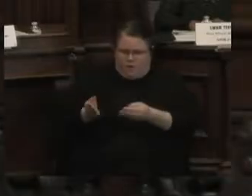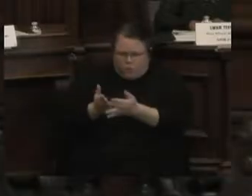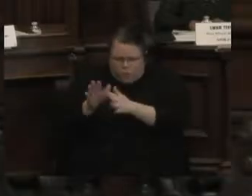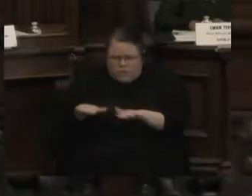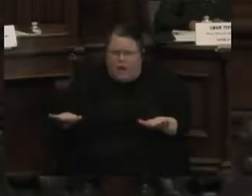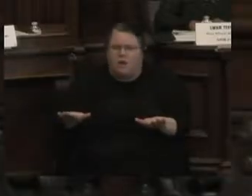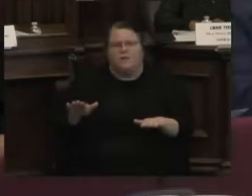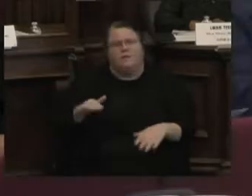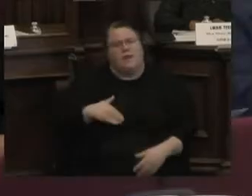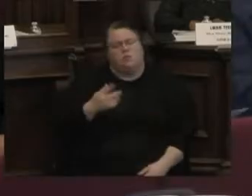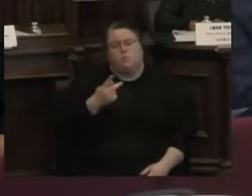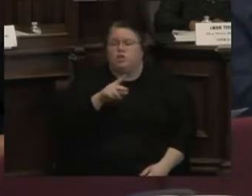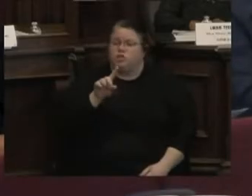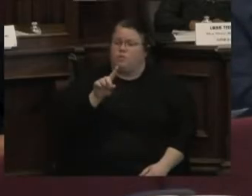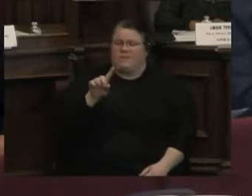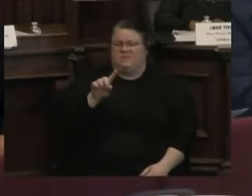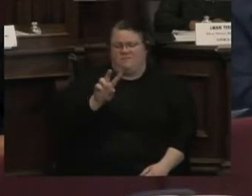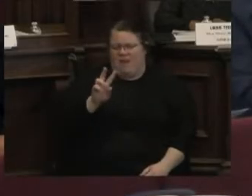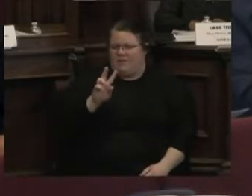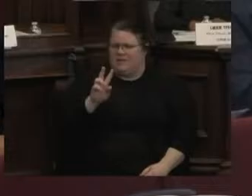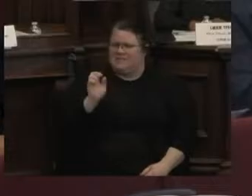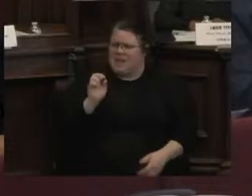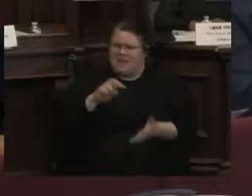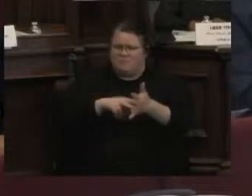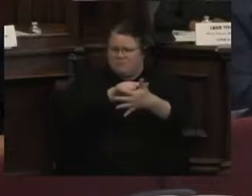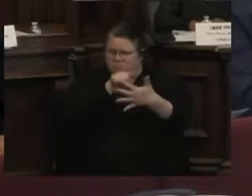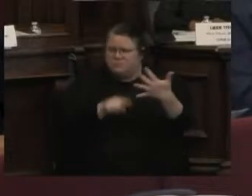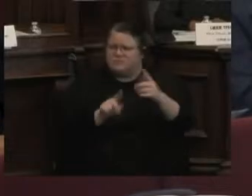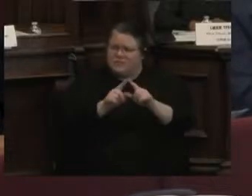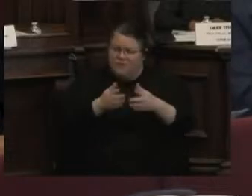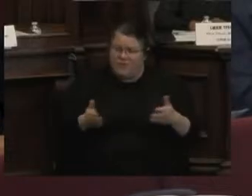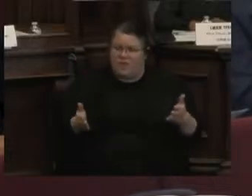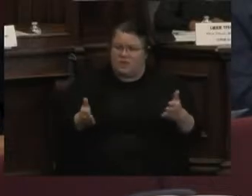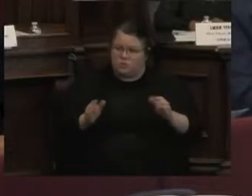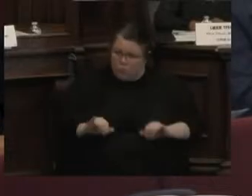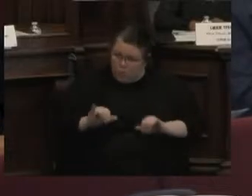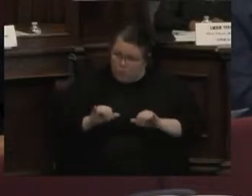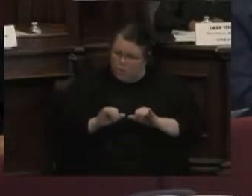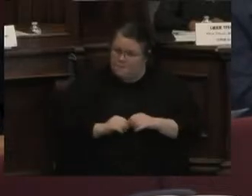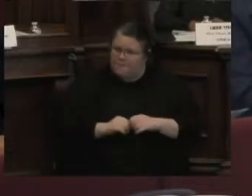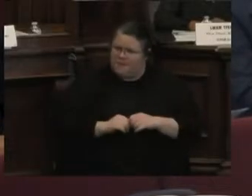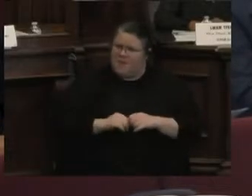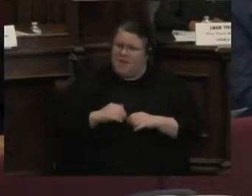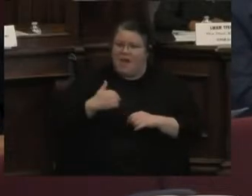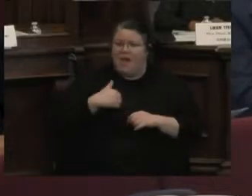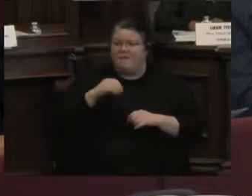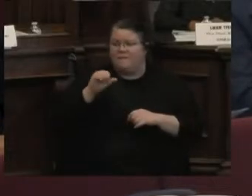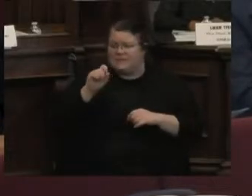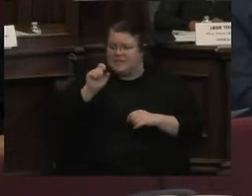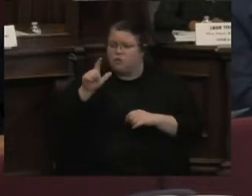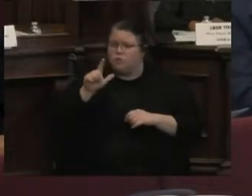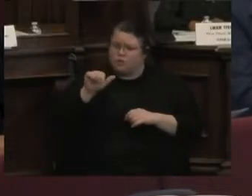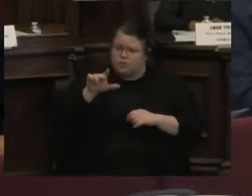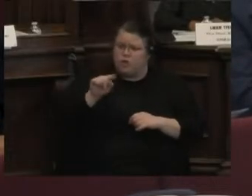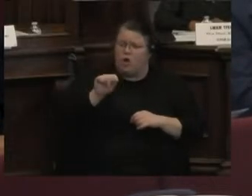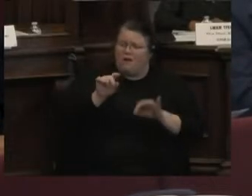violence is even worse, in my opinion. And domestic violence comes in many different